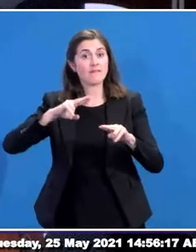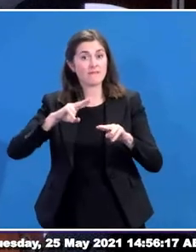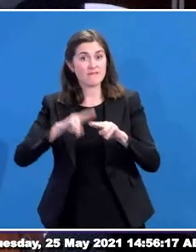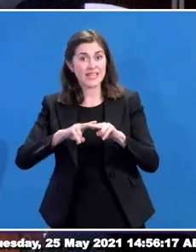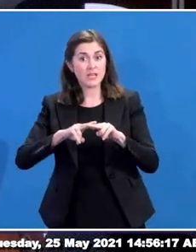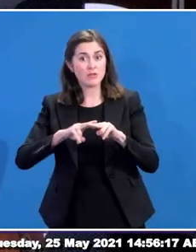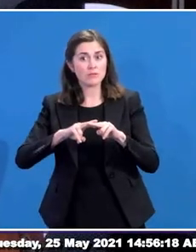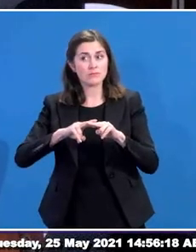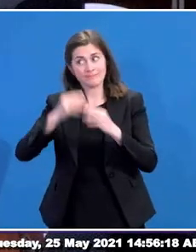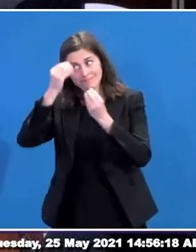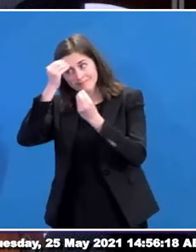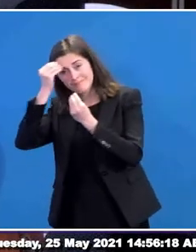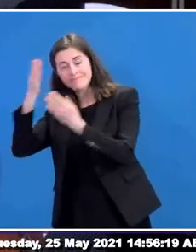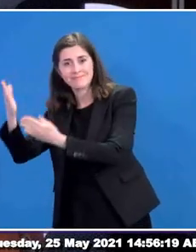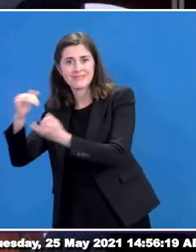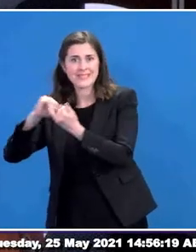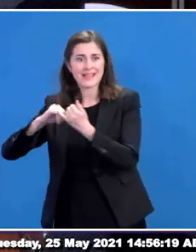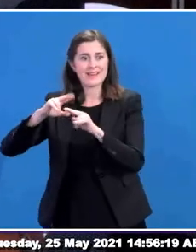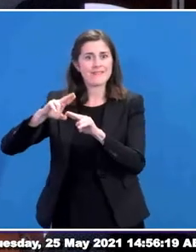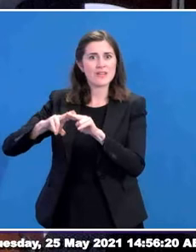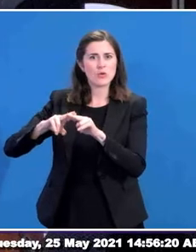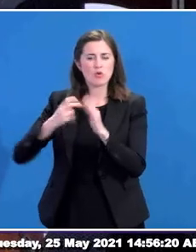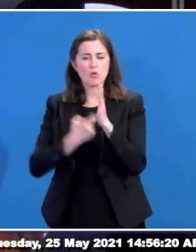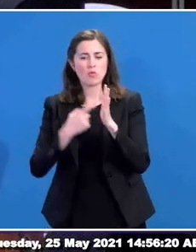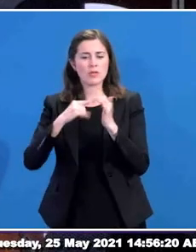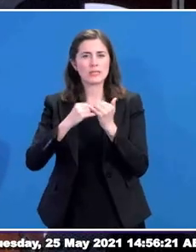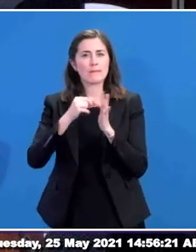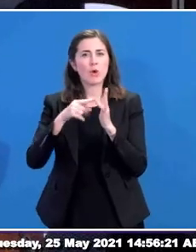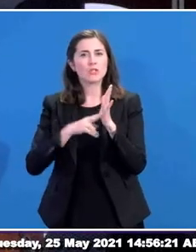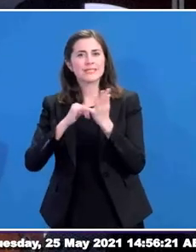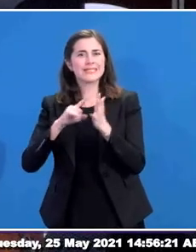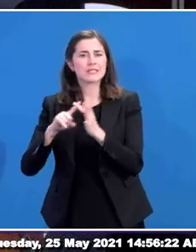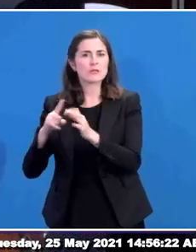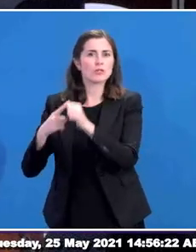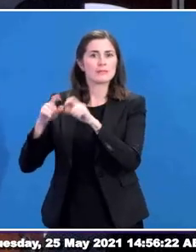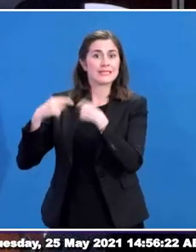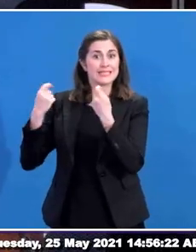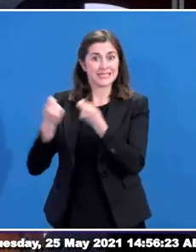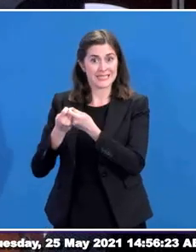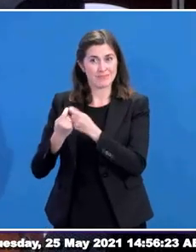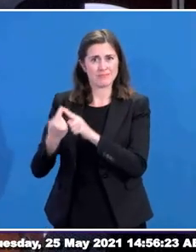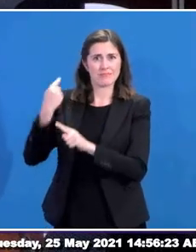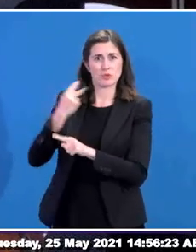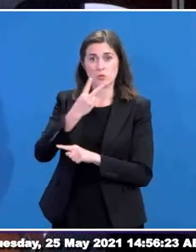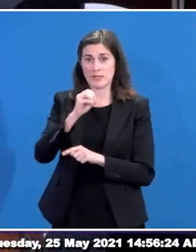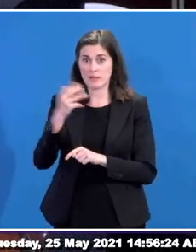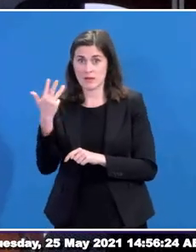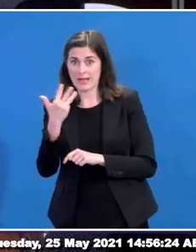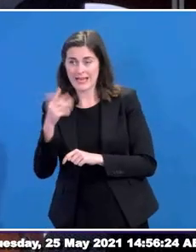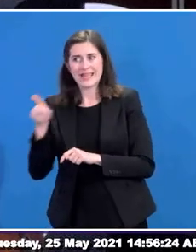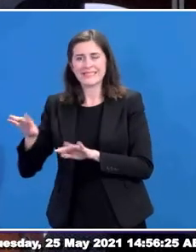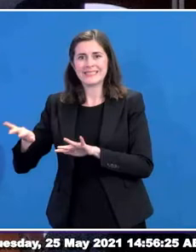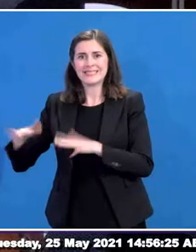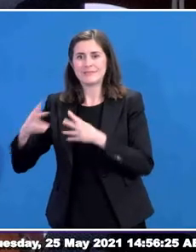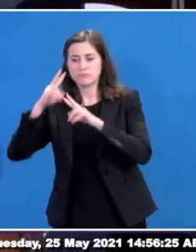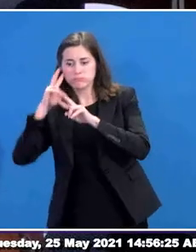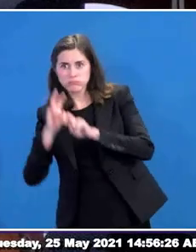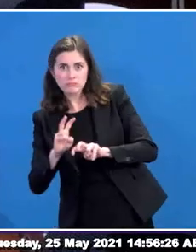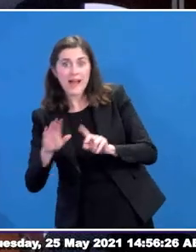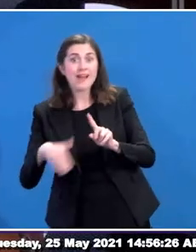team in about October 2019, but it wasn't investigated until May 2020 because